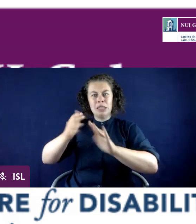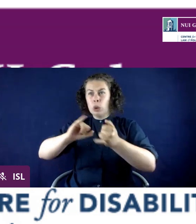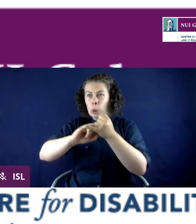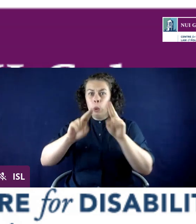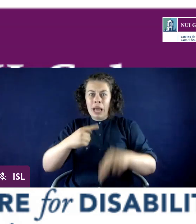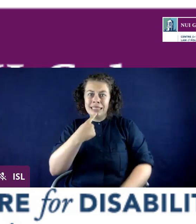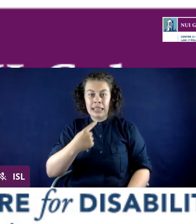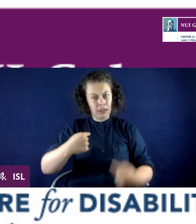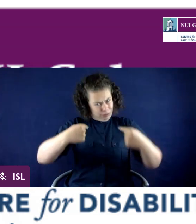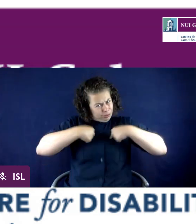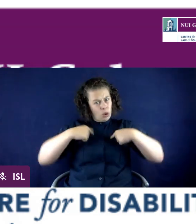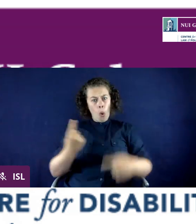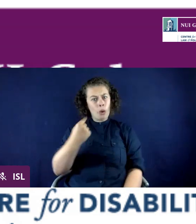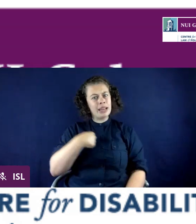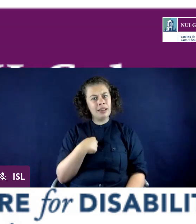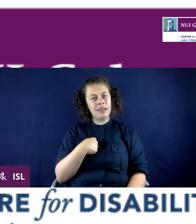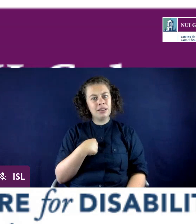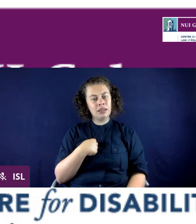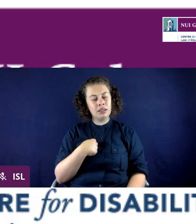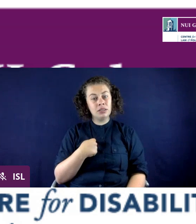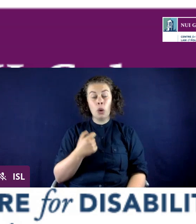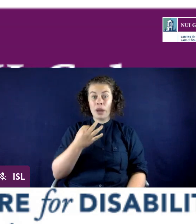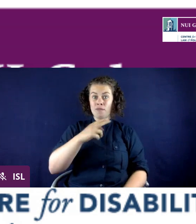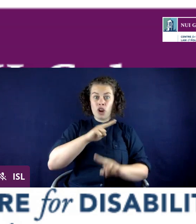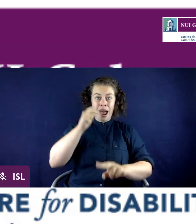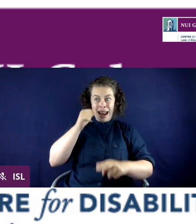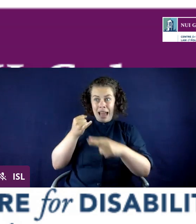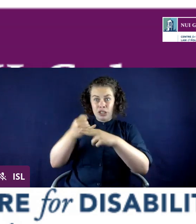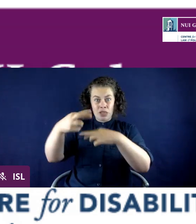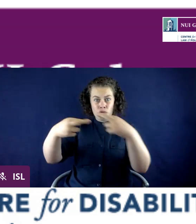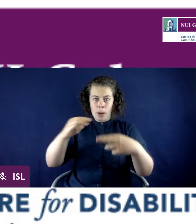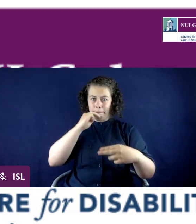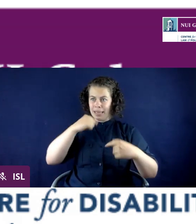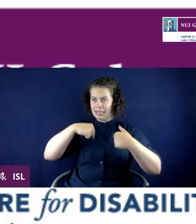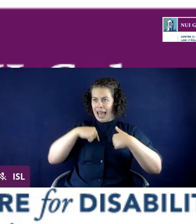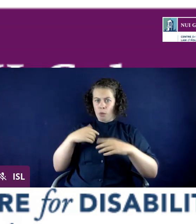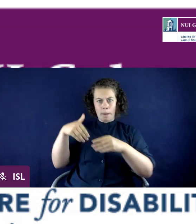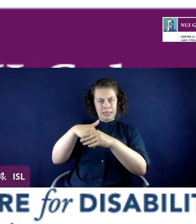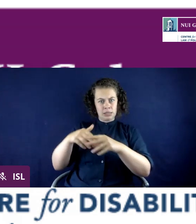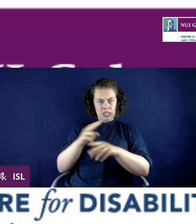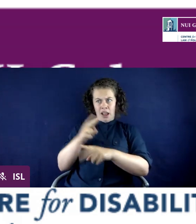our participation isn't all that we need to fight for. It is our agency